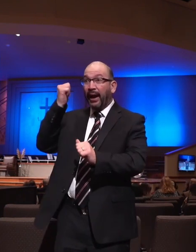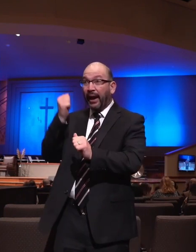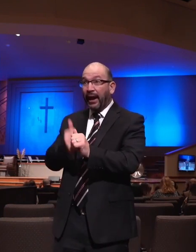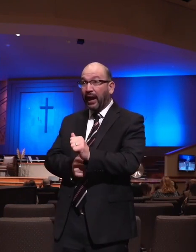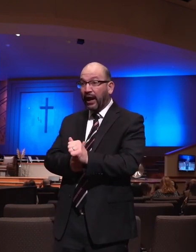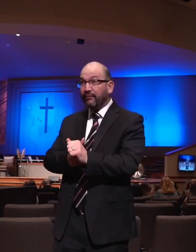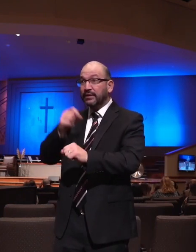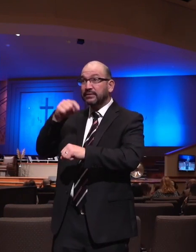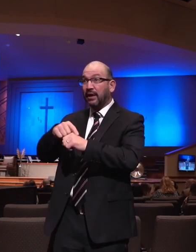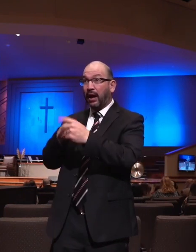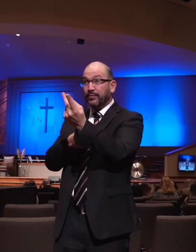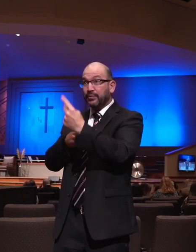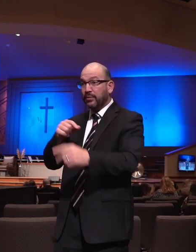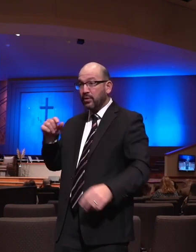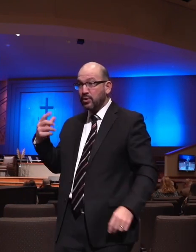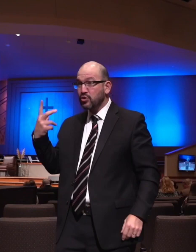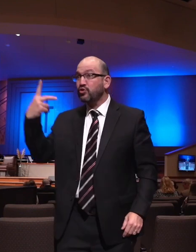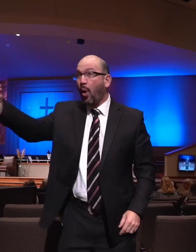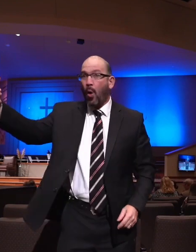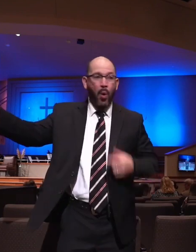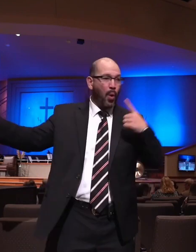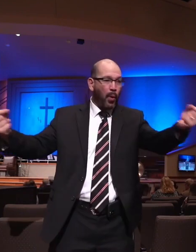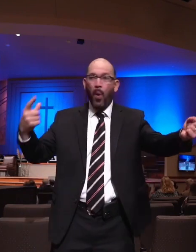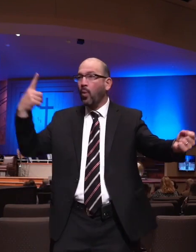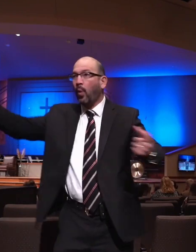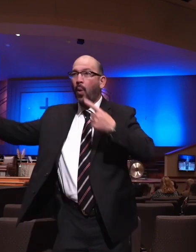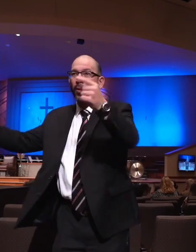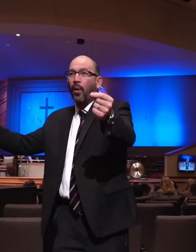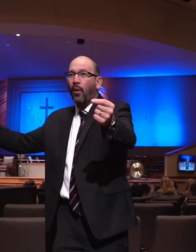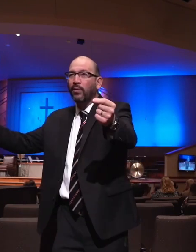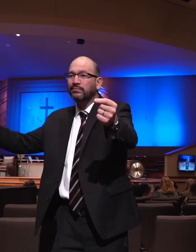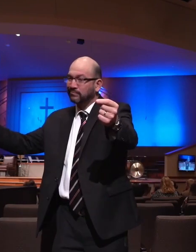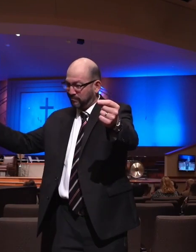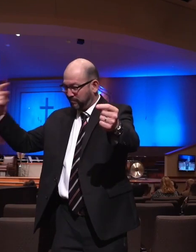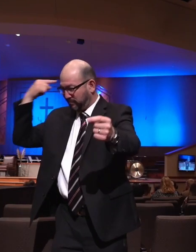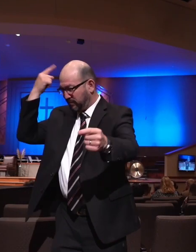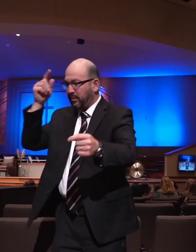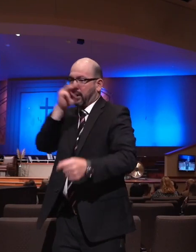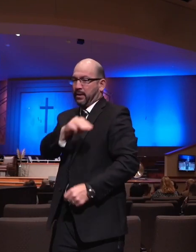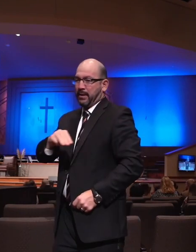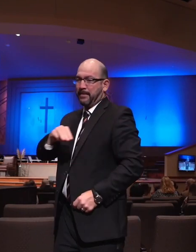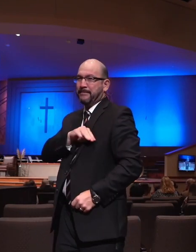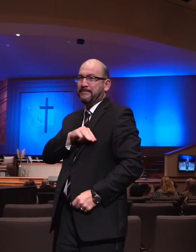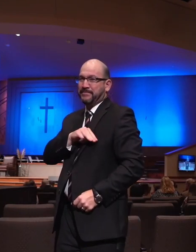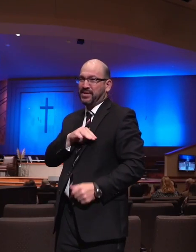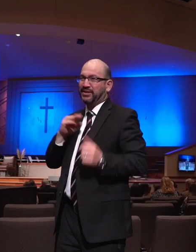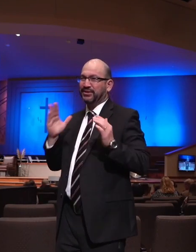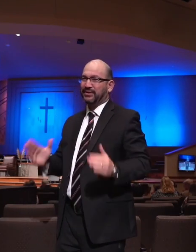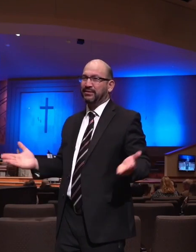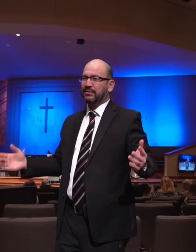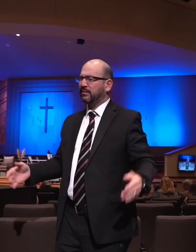every every trip is a missions trip like what do you mean by that Brother Schettler